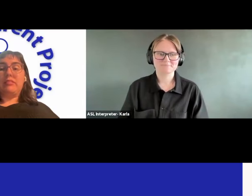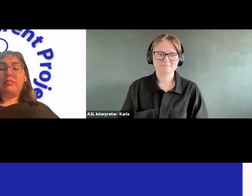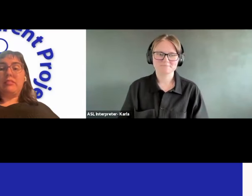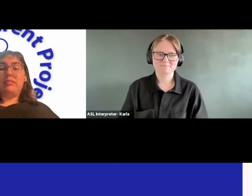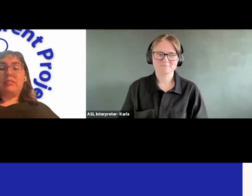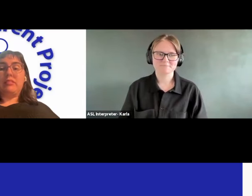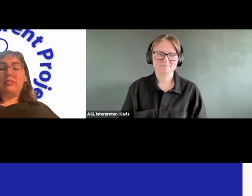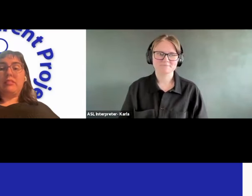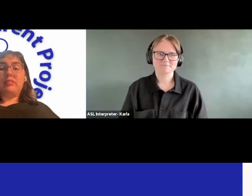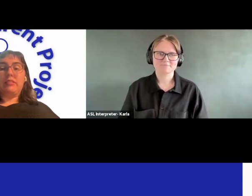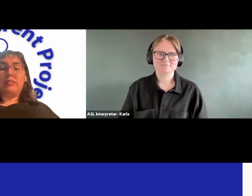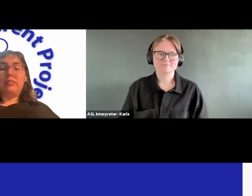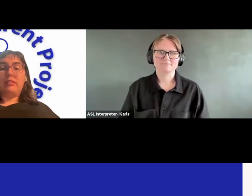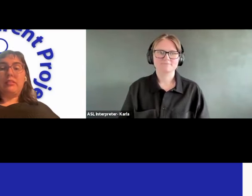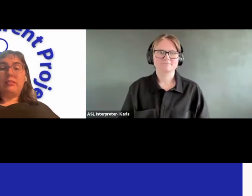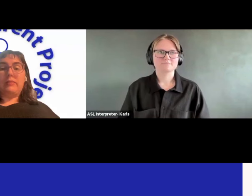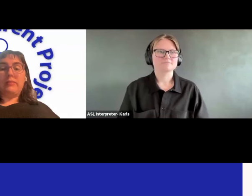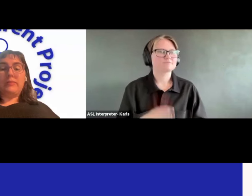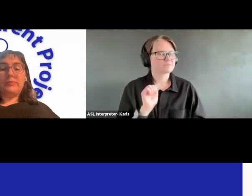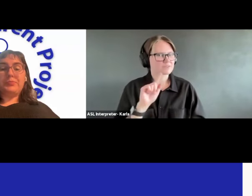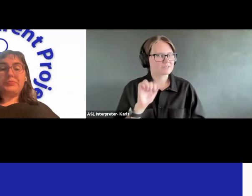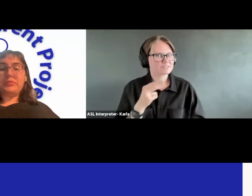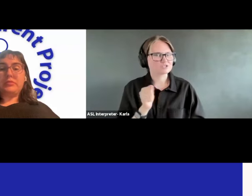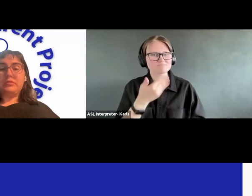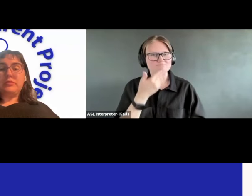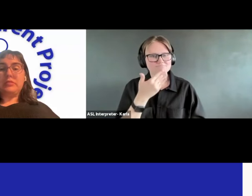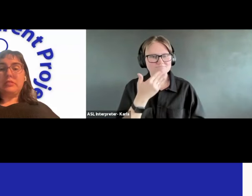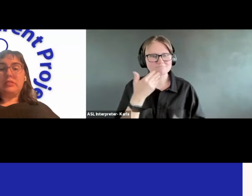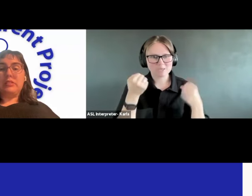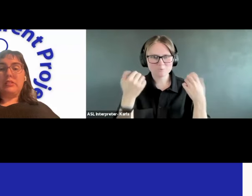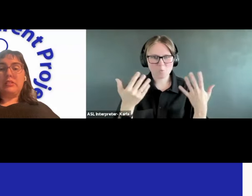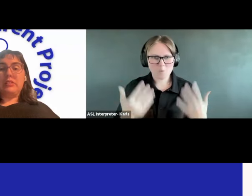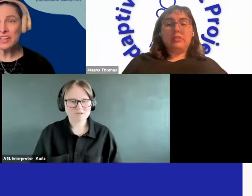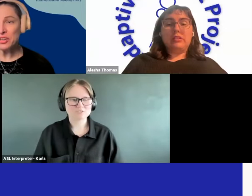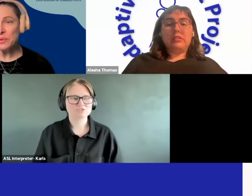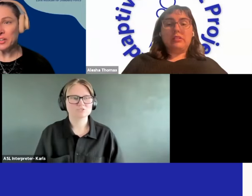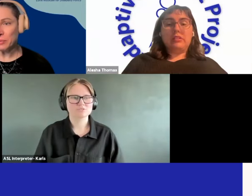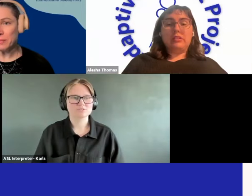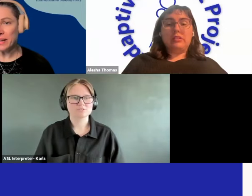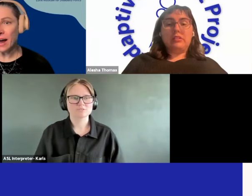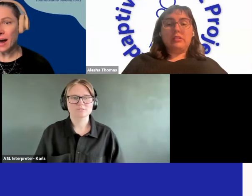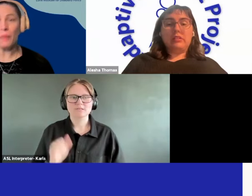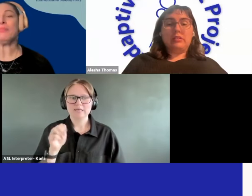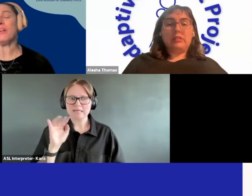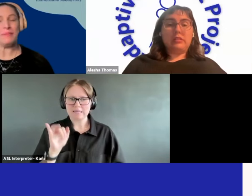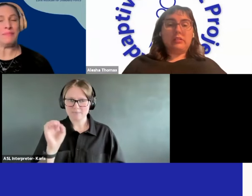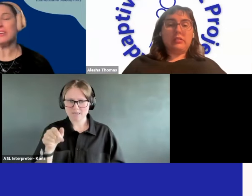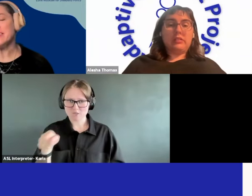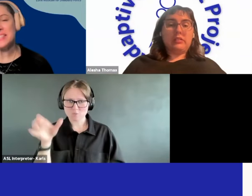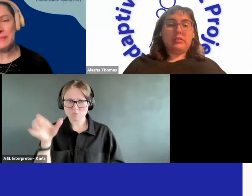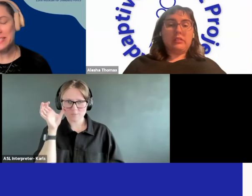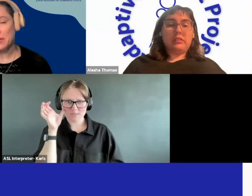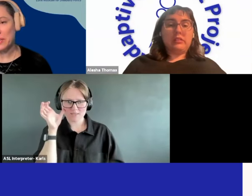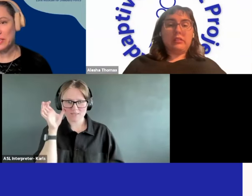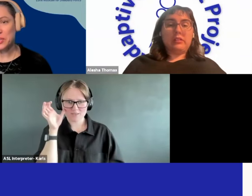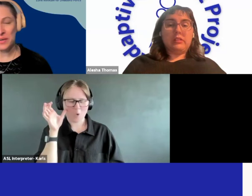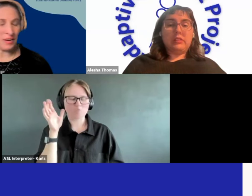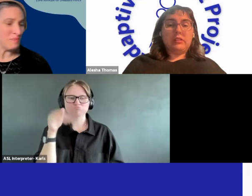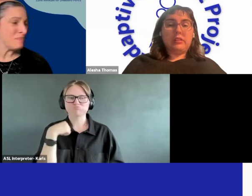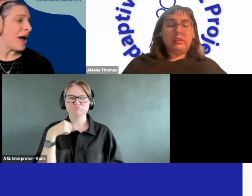Alesha, thank you so much. Amy, can you hear me? Oh, there I am. I couldn't see myself on the screen.